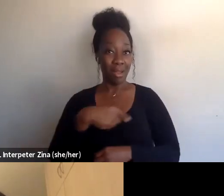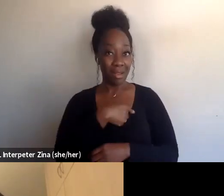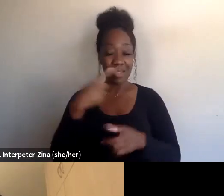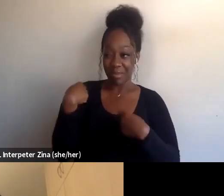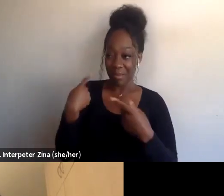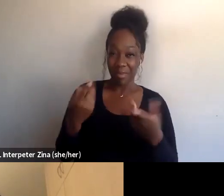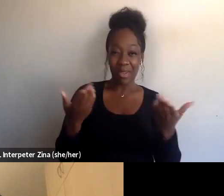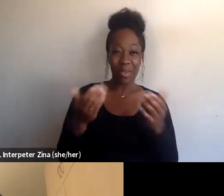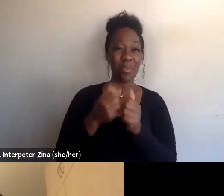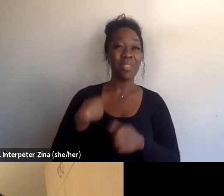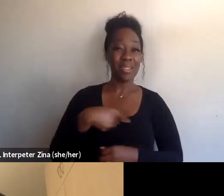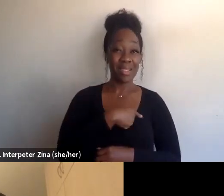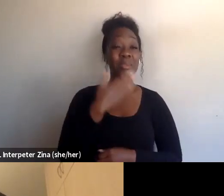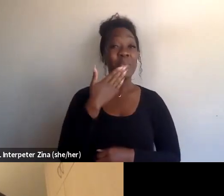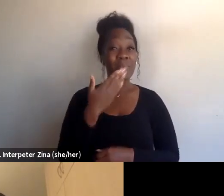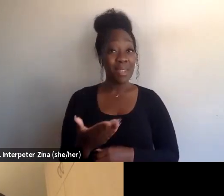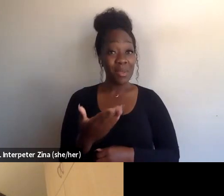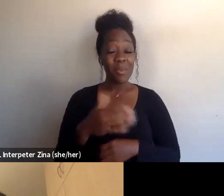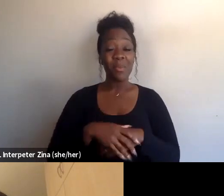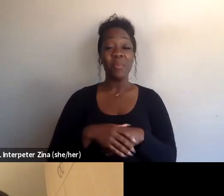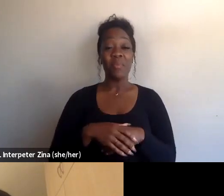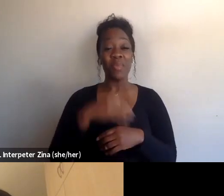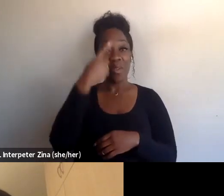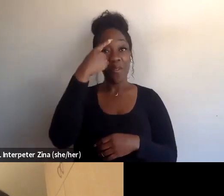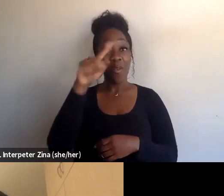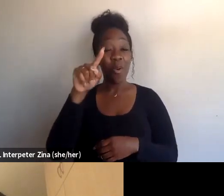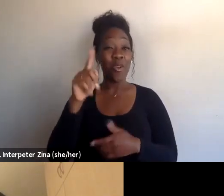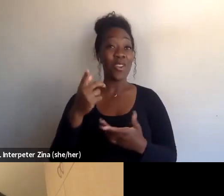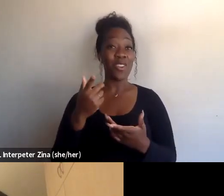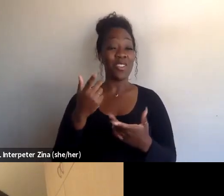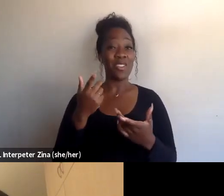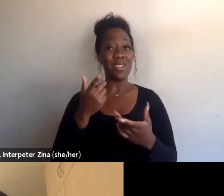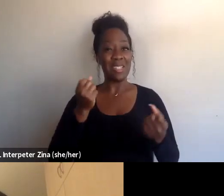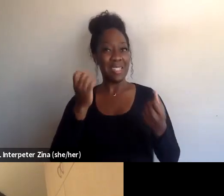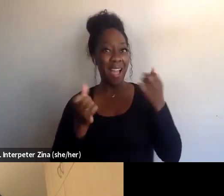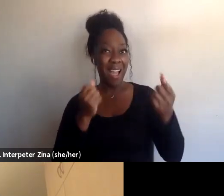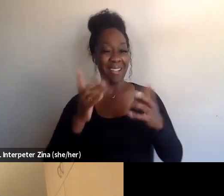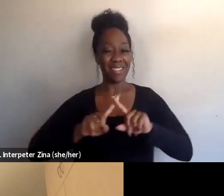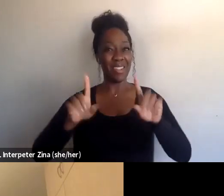So thank you for speaking a different language and for making this more accessible